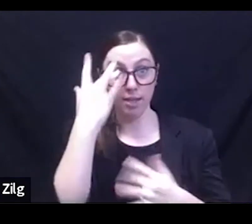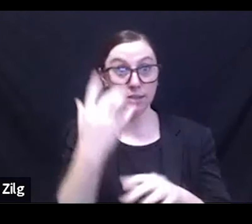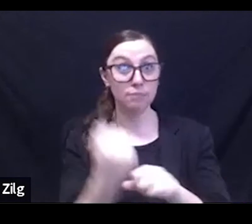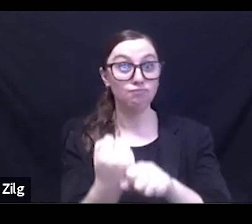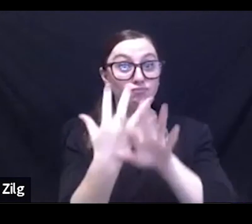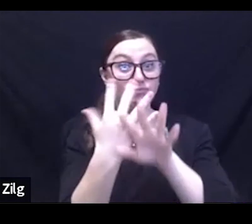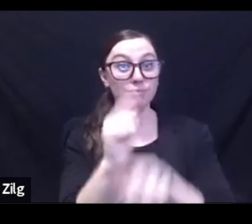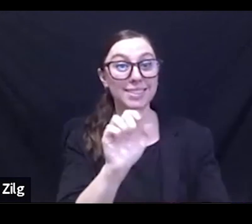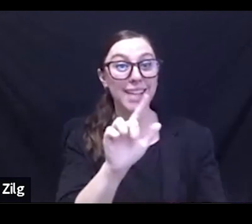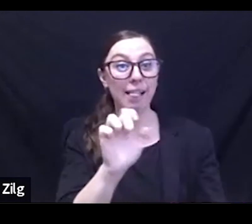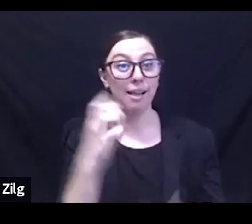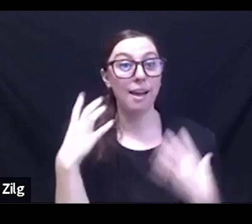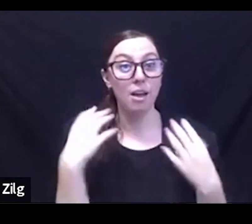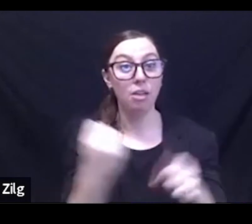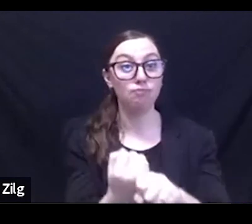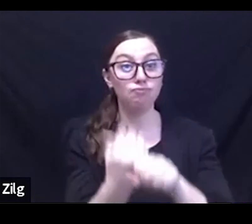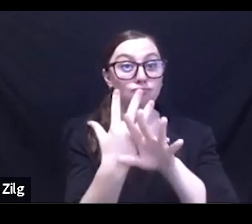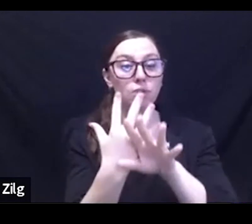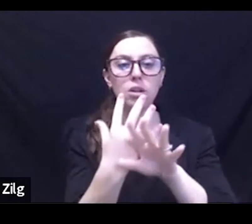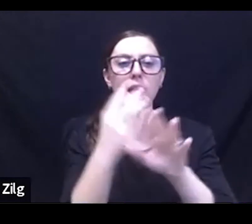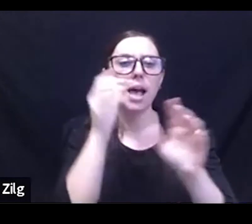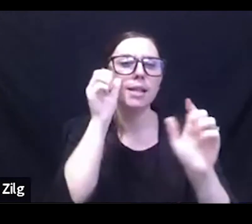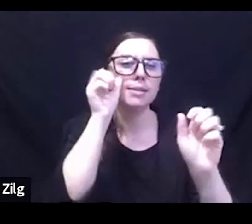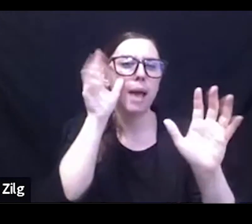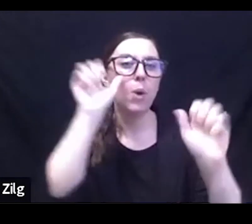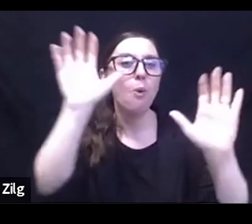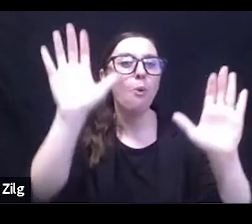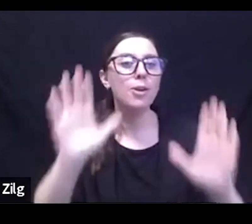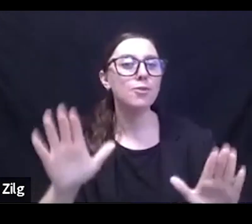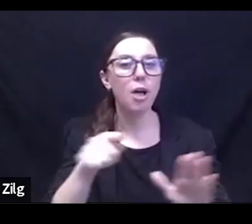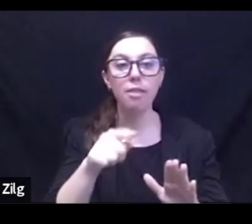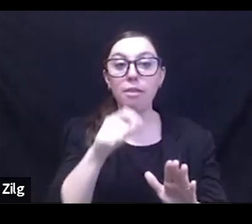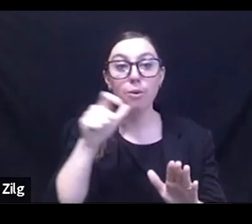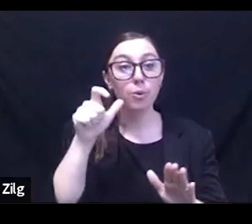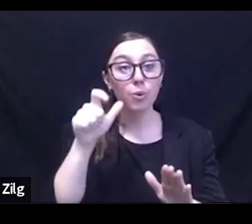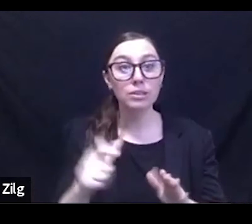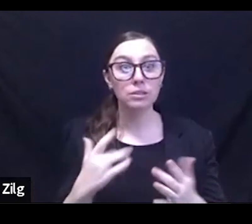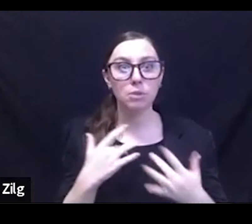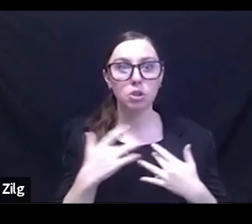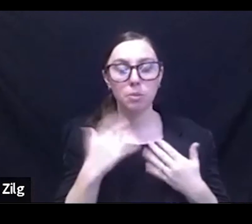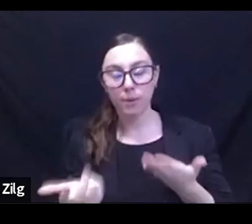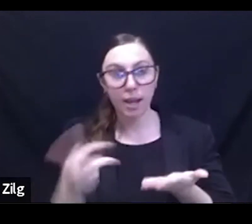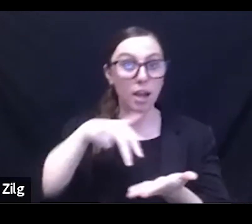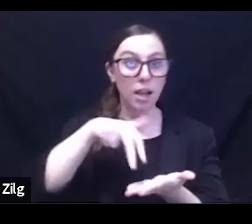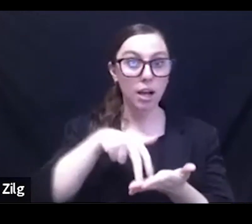has been wonderful because they didn't have to worry about, you know, getting out of bed and getting showered